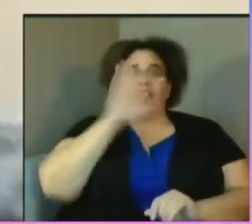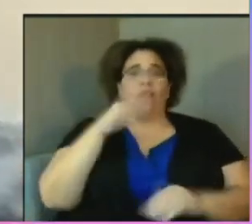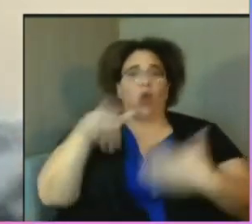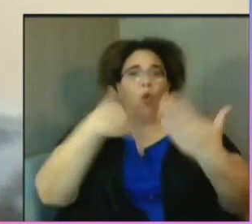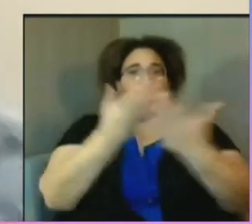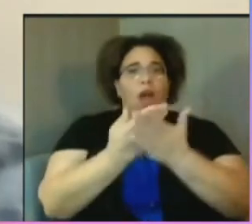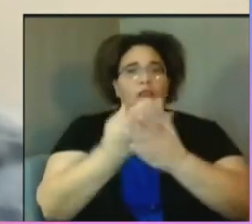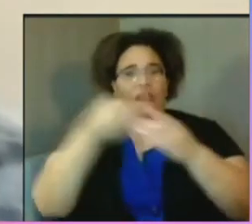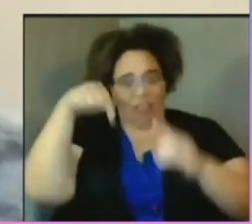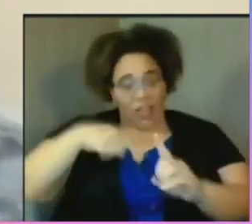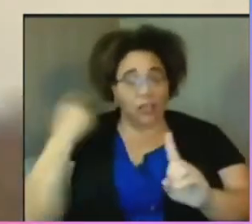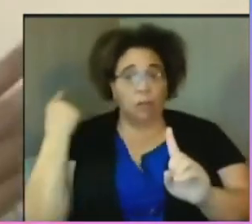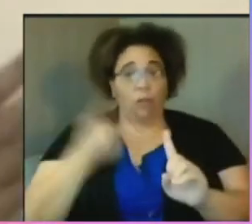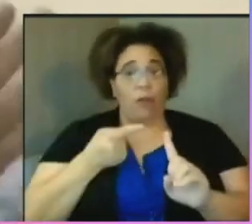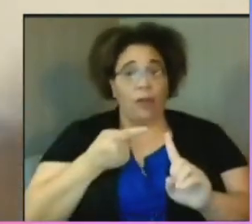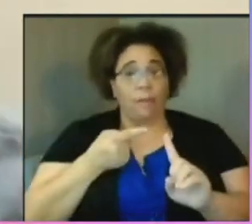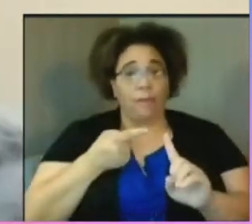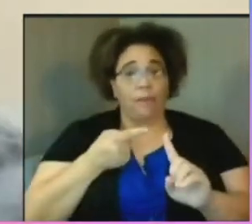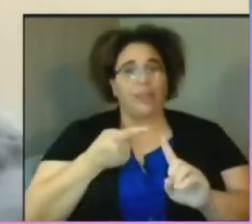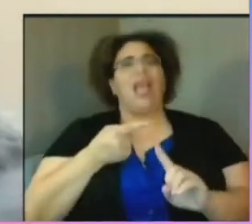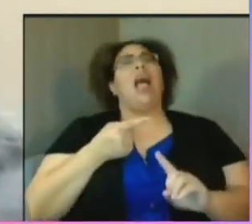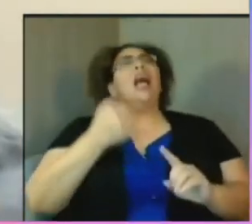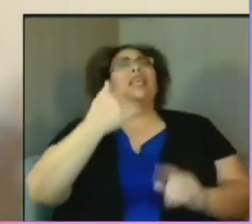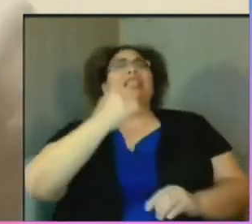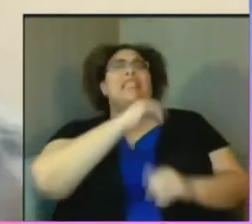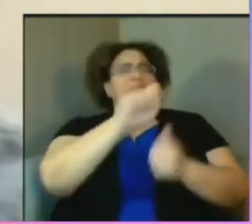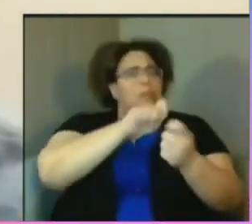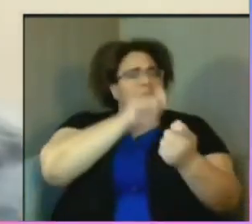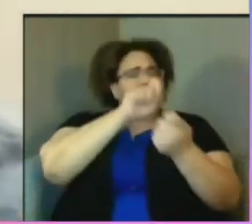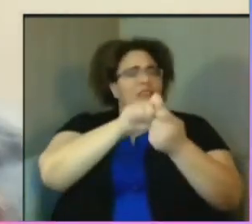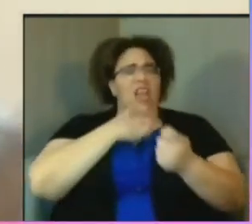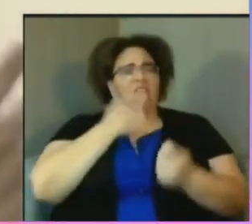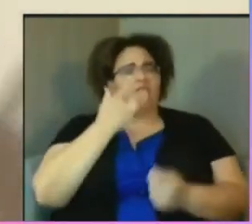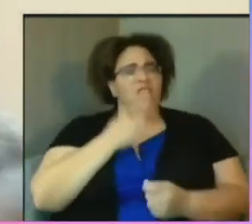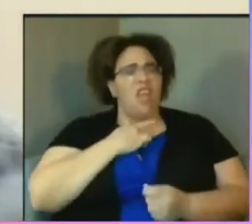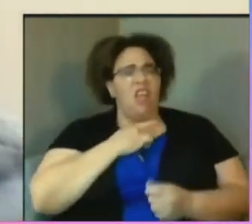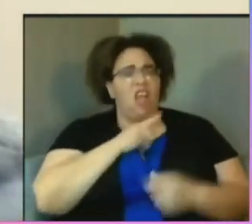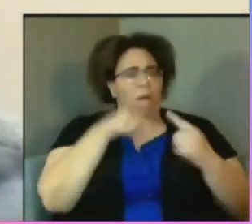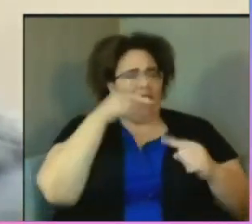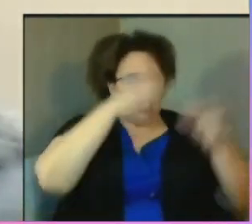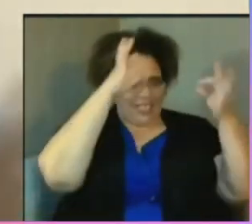which was the Trump administration is trying to kill us with these regulations to take away our healthcare